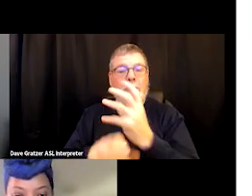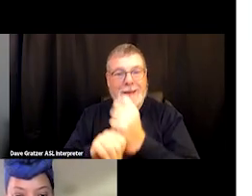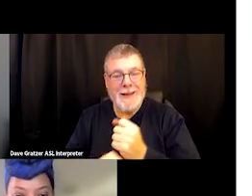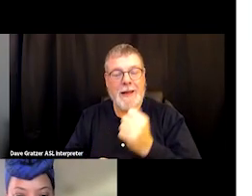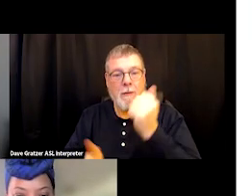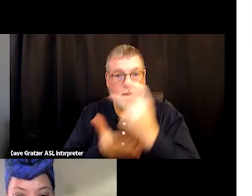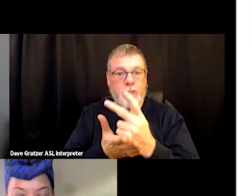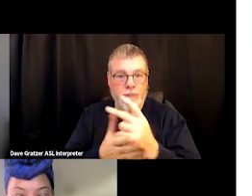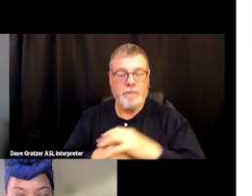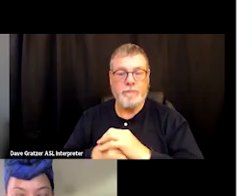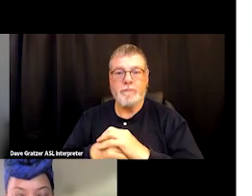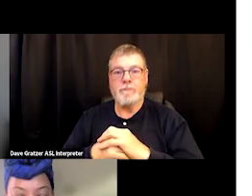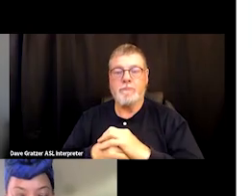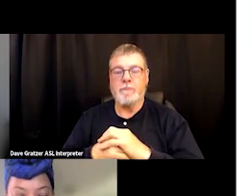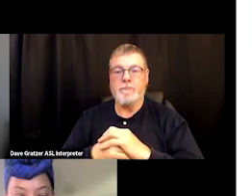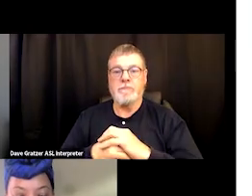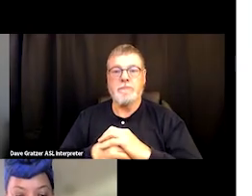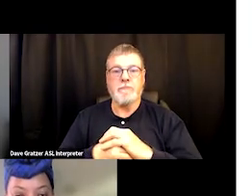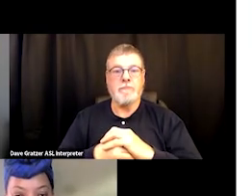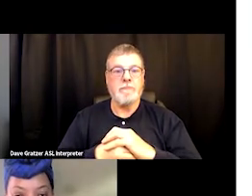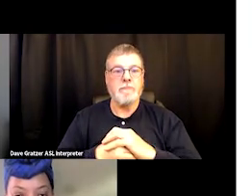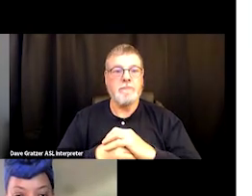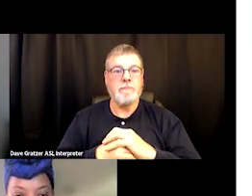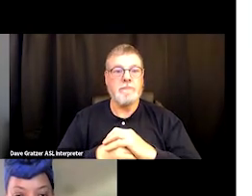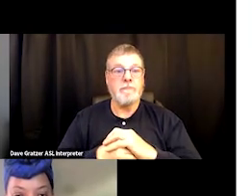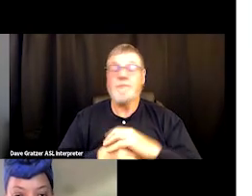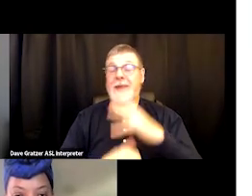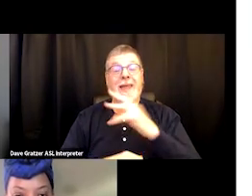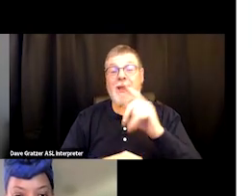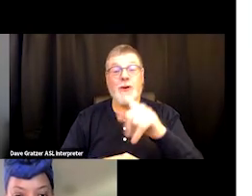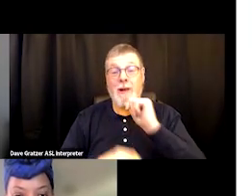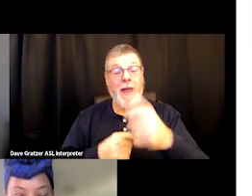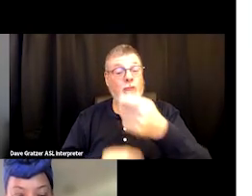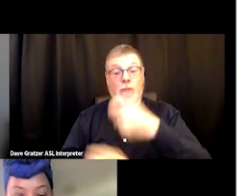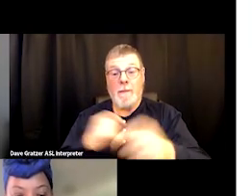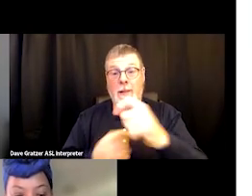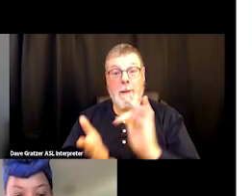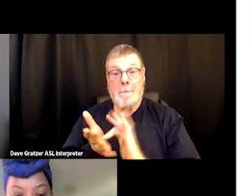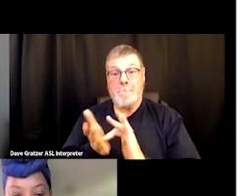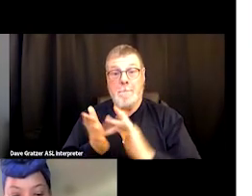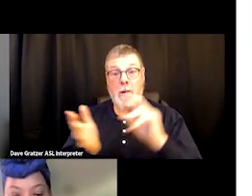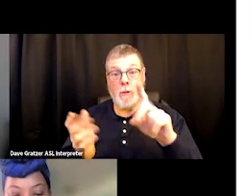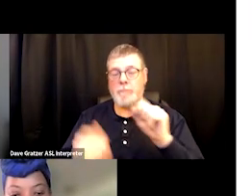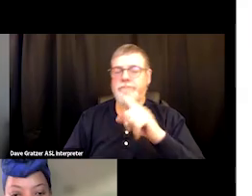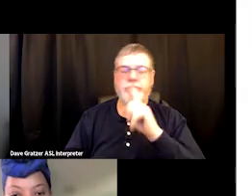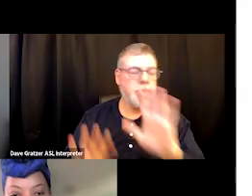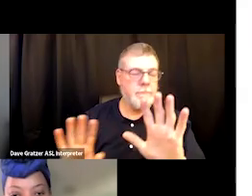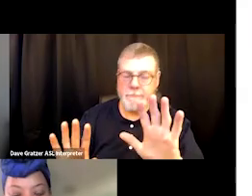And really it's not something that you're submitting in place of medical records. DDS will need the medical records